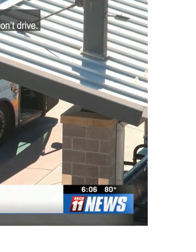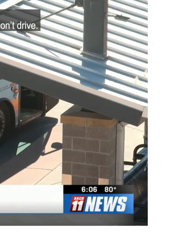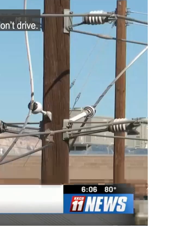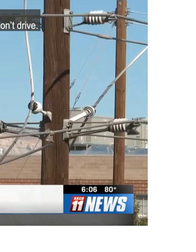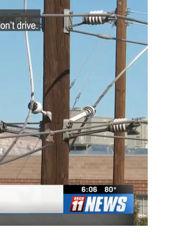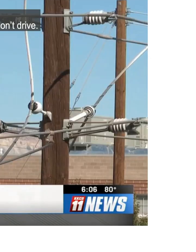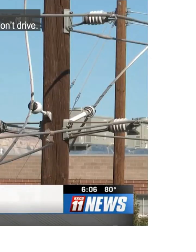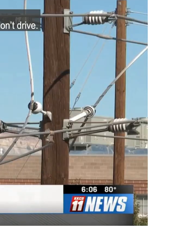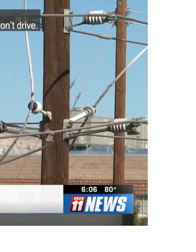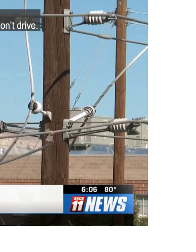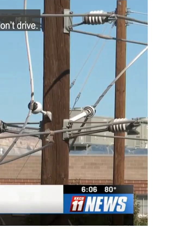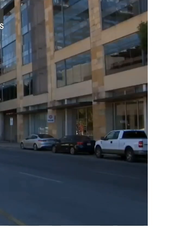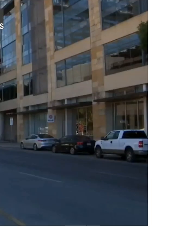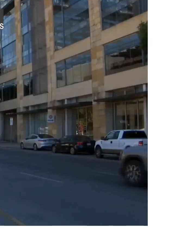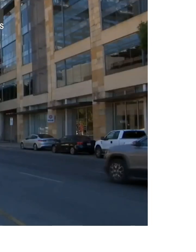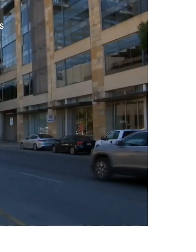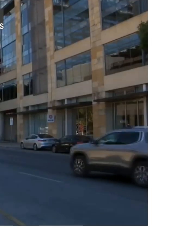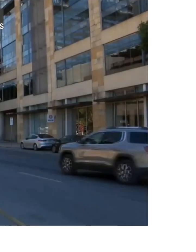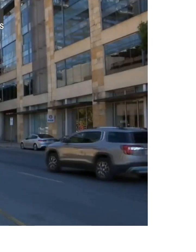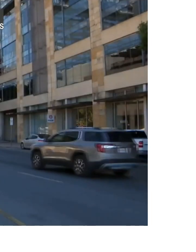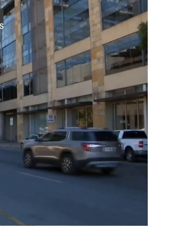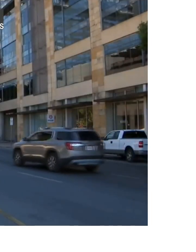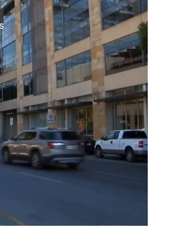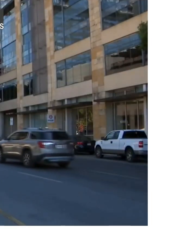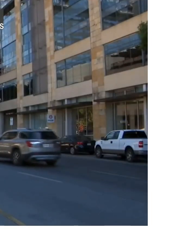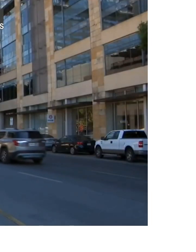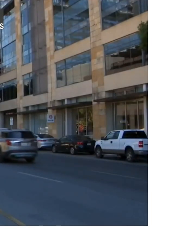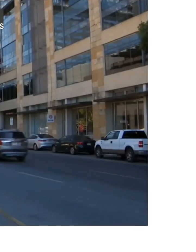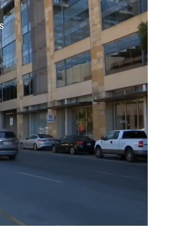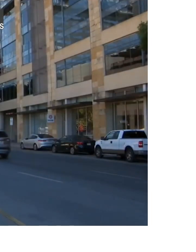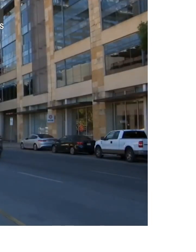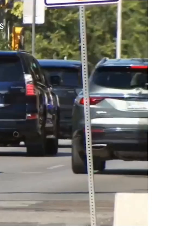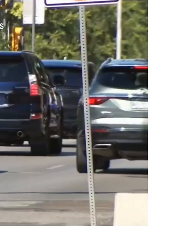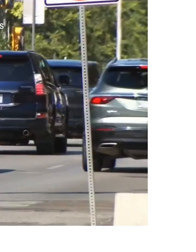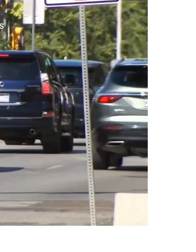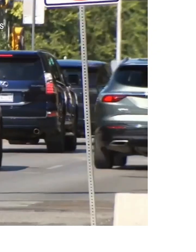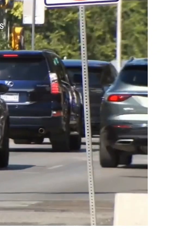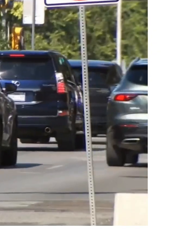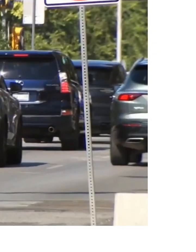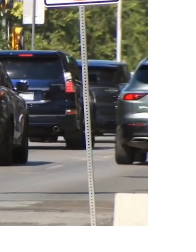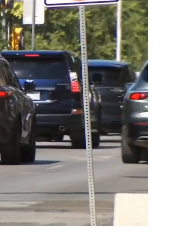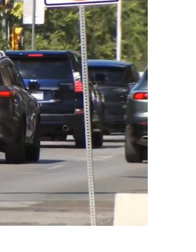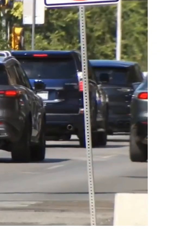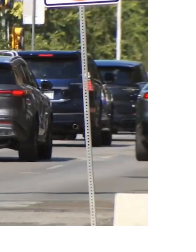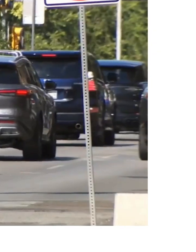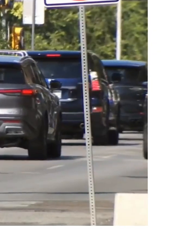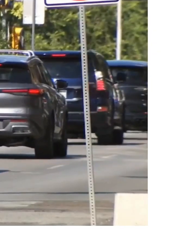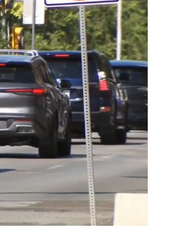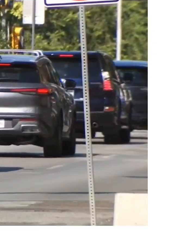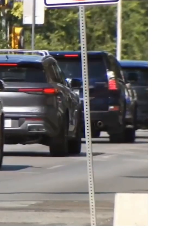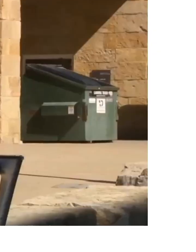those who don't drive. It starts Monday and will let Austinites who have cars experience the city